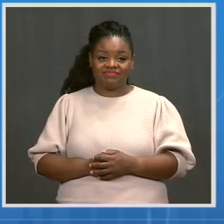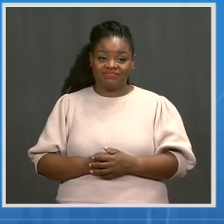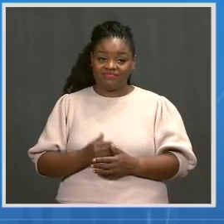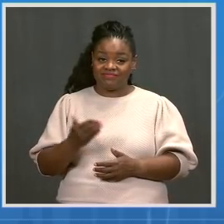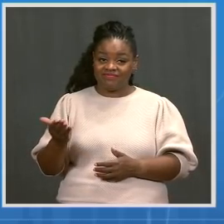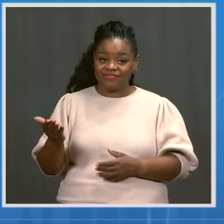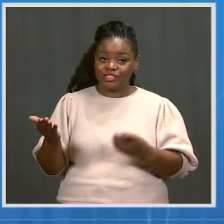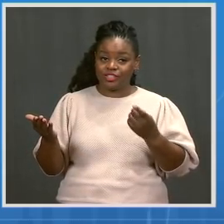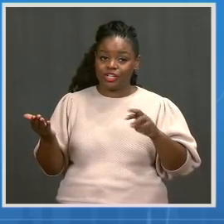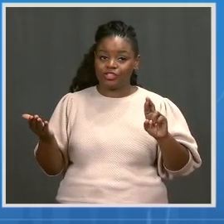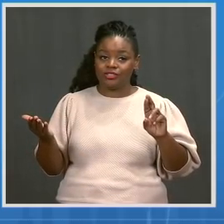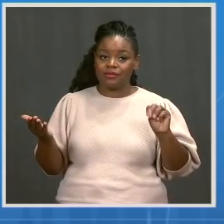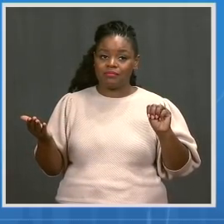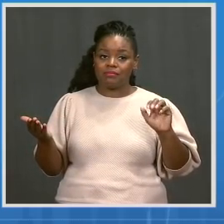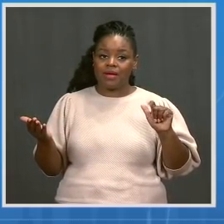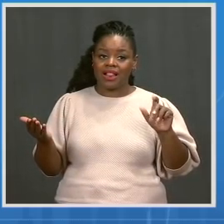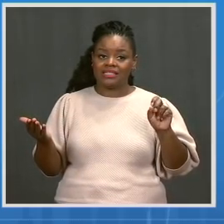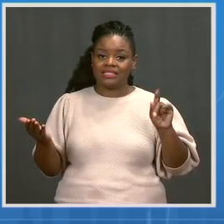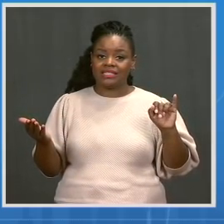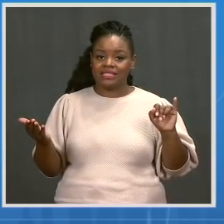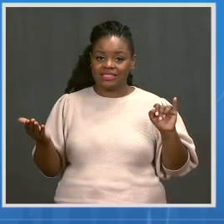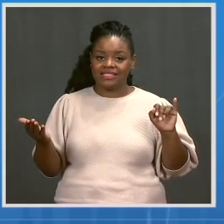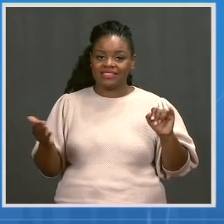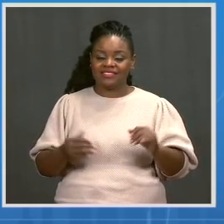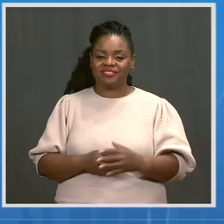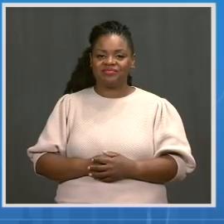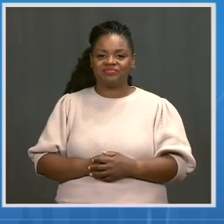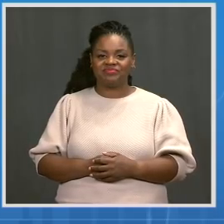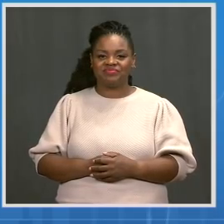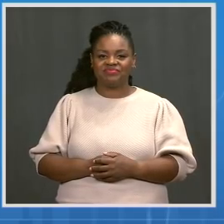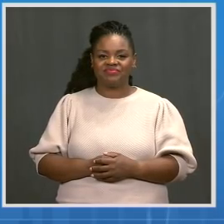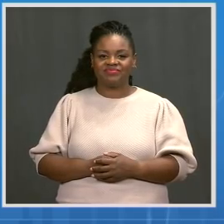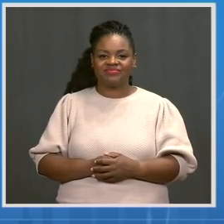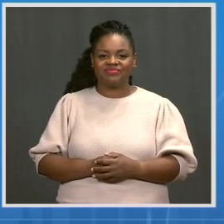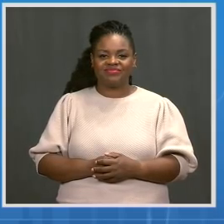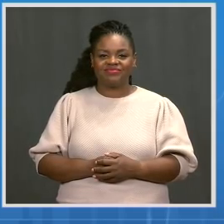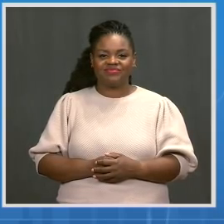Dr. Walensky: Thank you, Dr. Fauci. And good afternoon, everyone. Let's begin with an overview of the data.